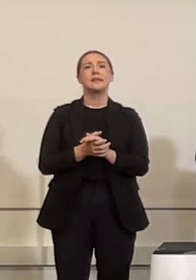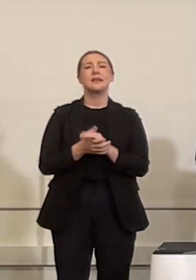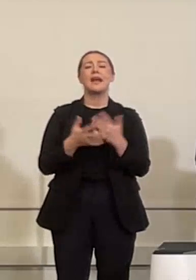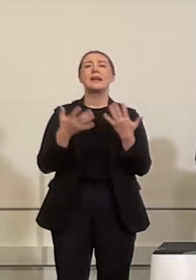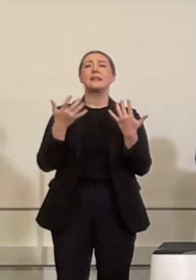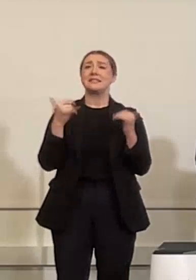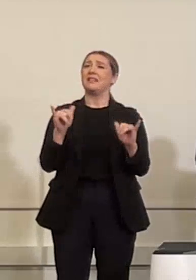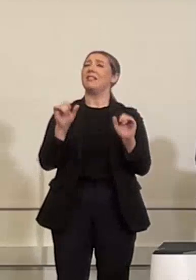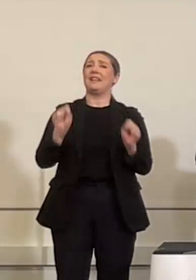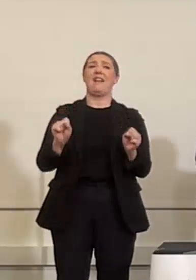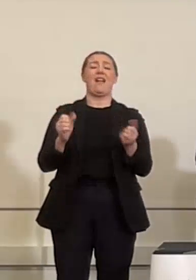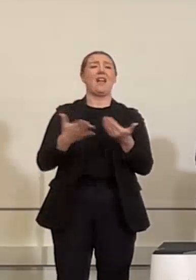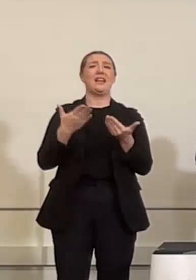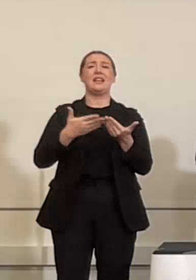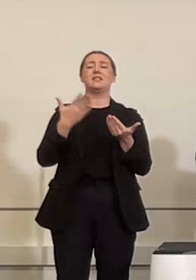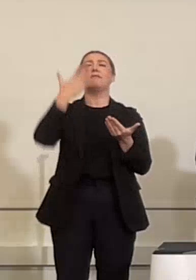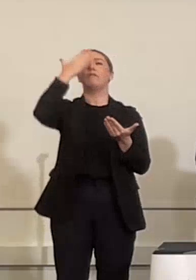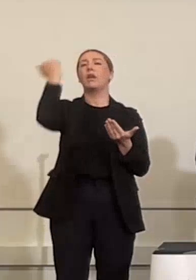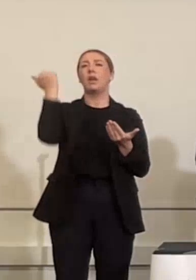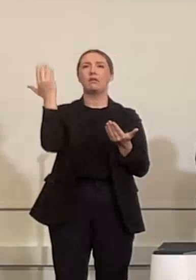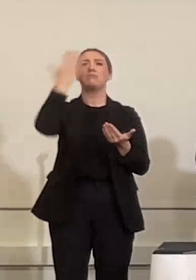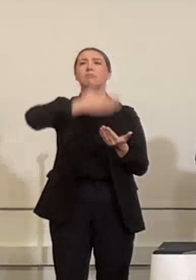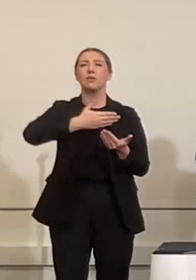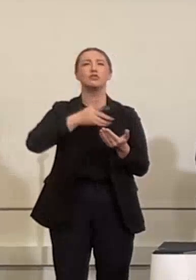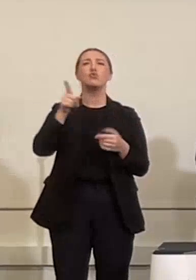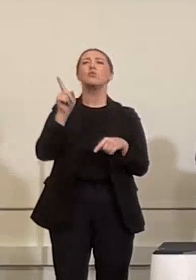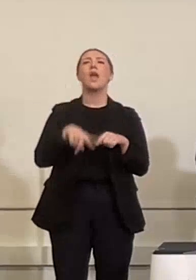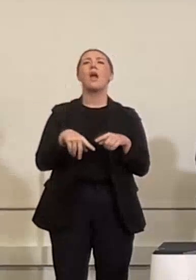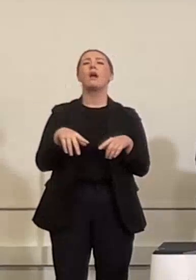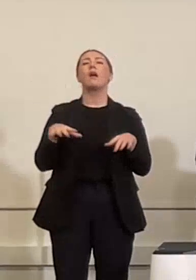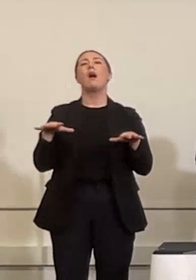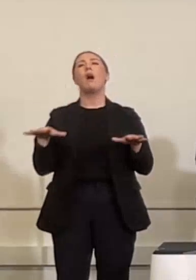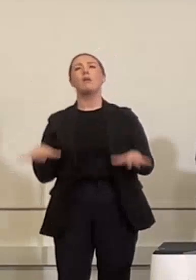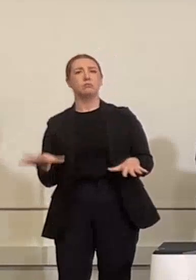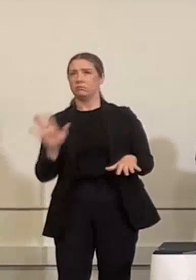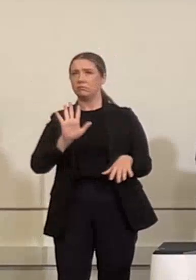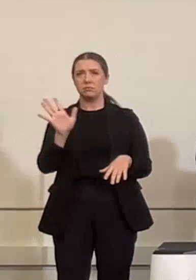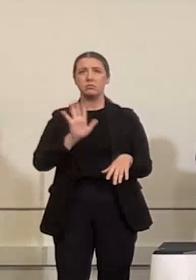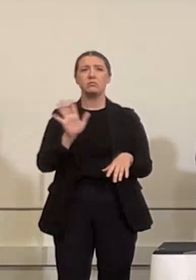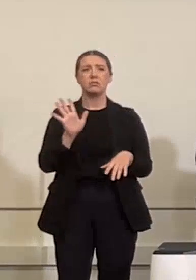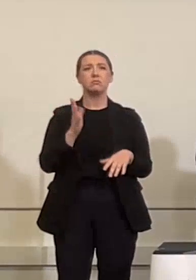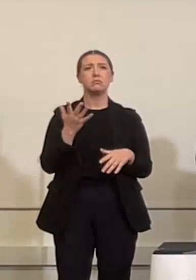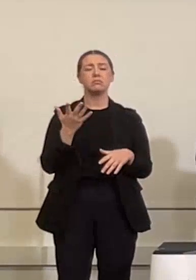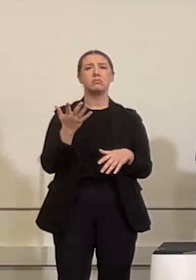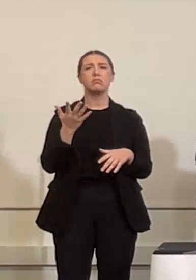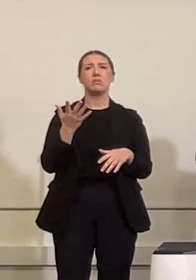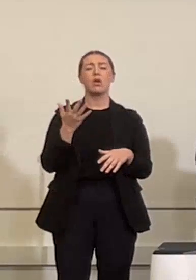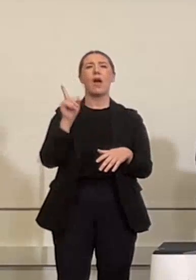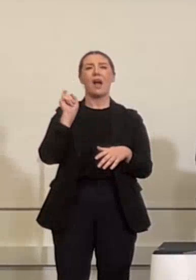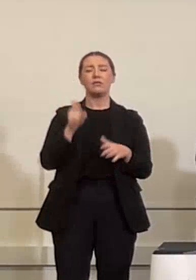So I think you never can get relaxed. It's the RE, it's the RE relearning all the time and